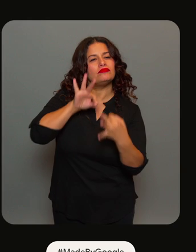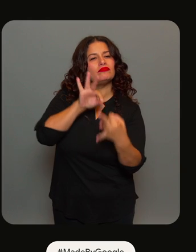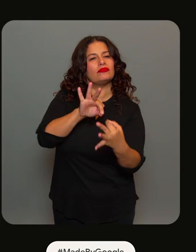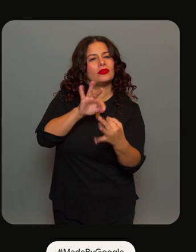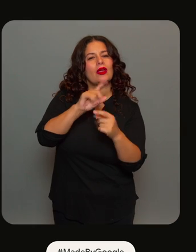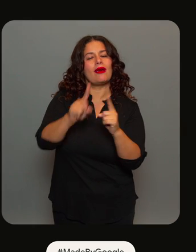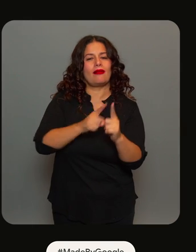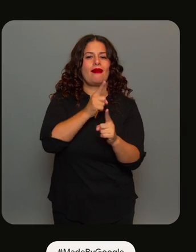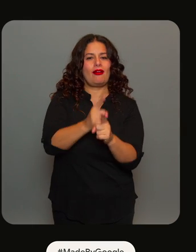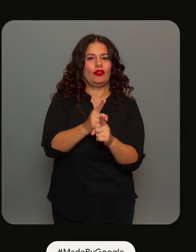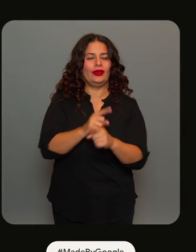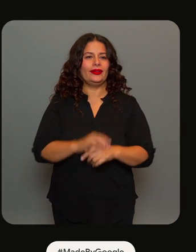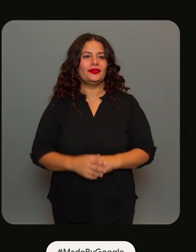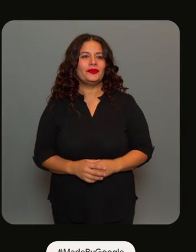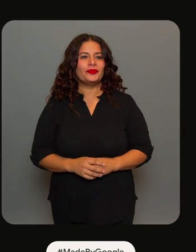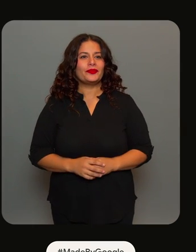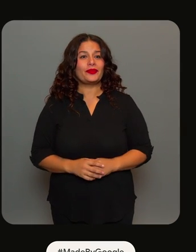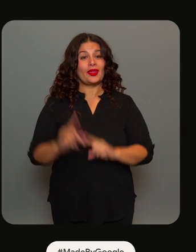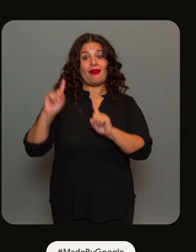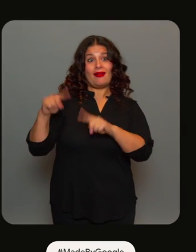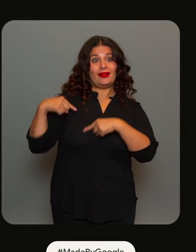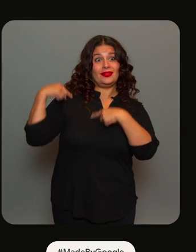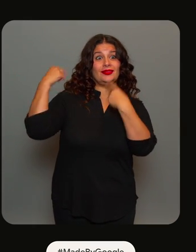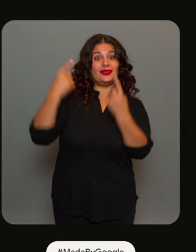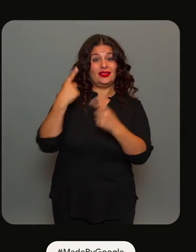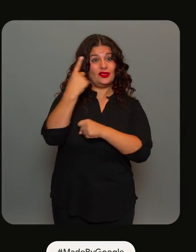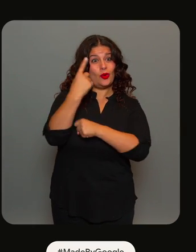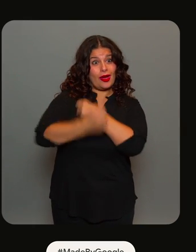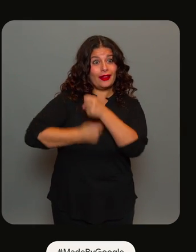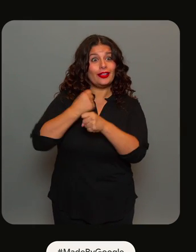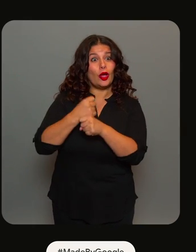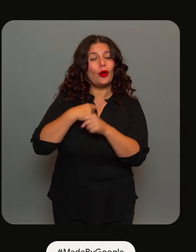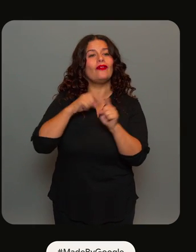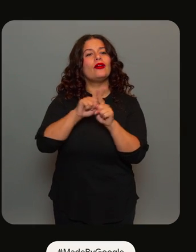Over the past year, they've added more than 10,000 images to